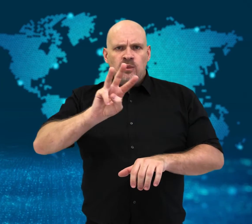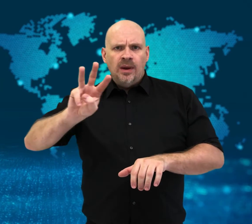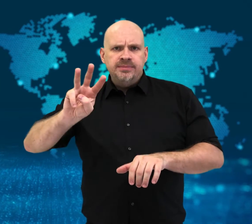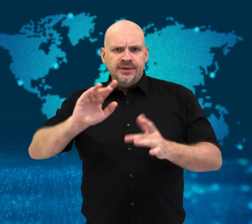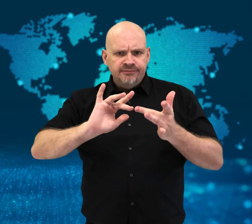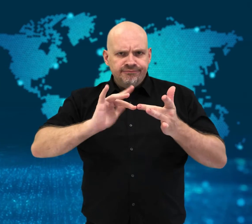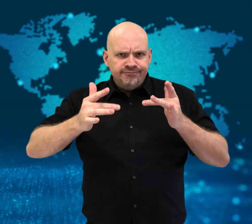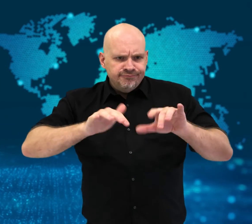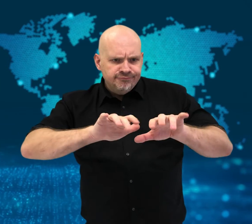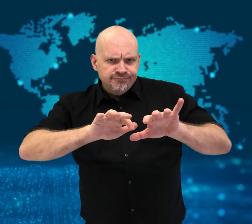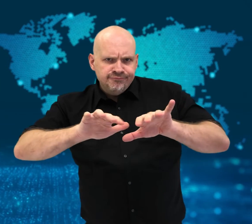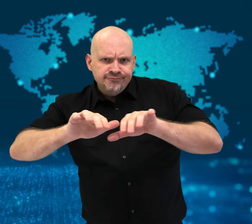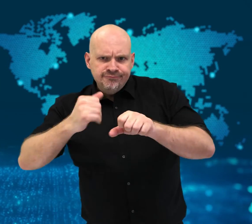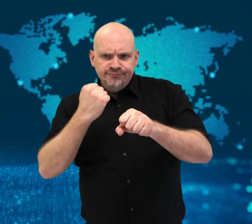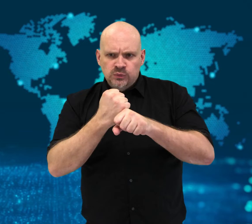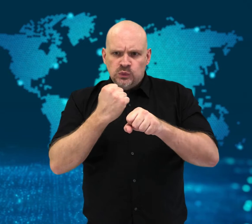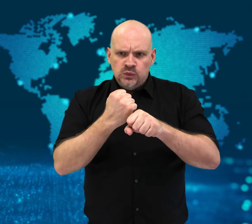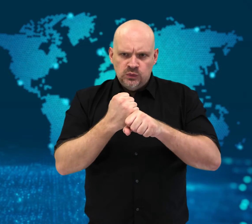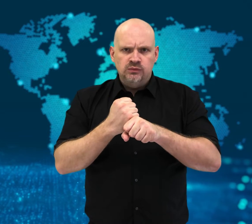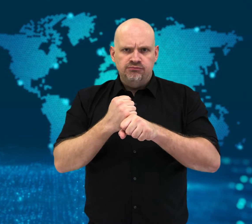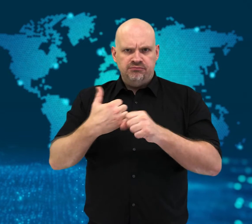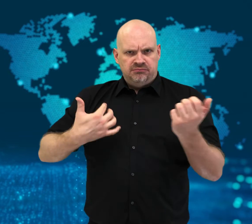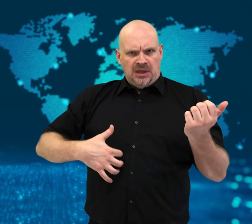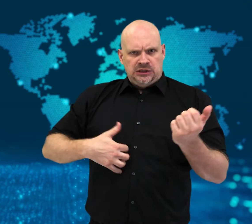temporarily down last week.